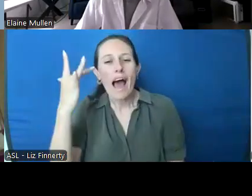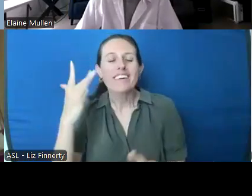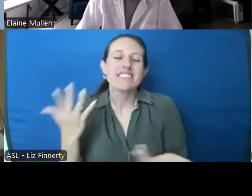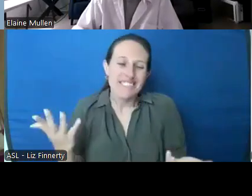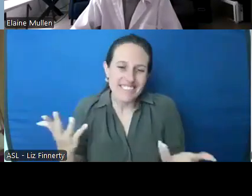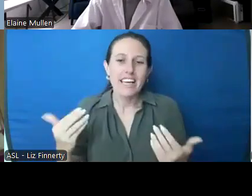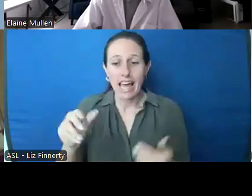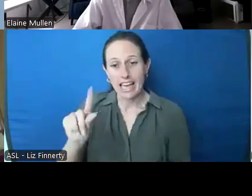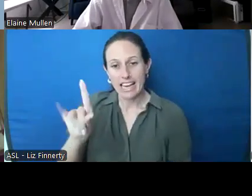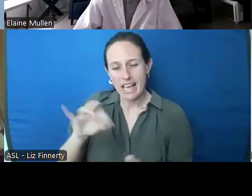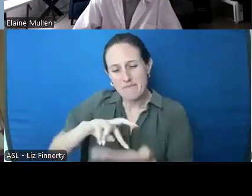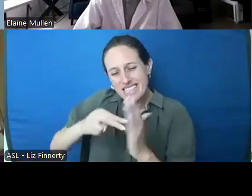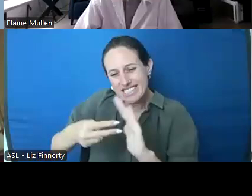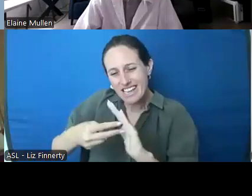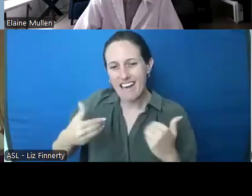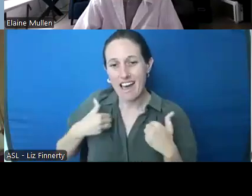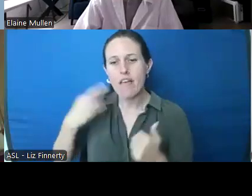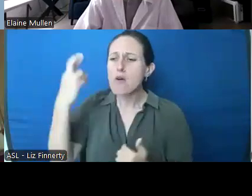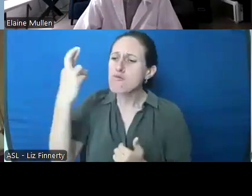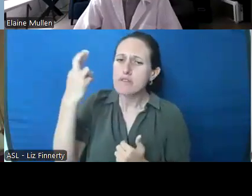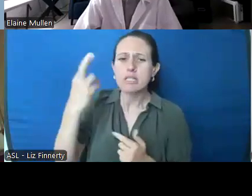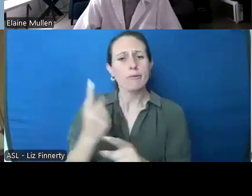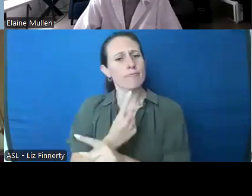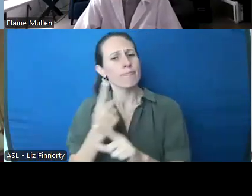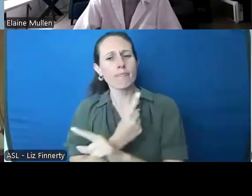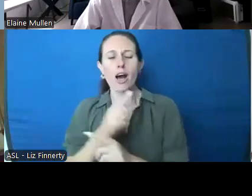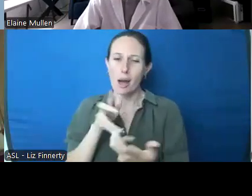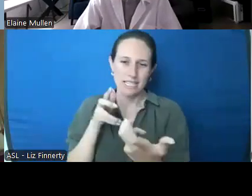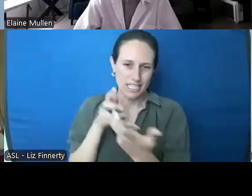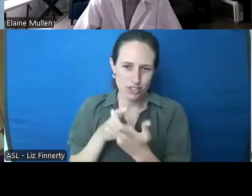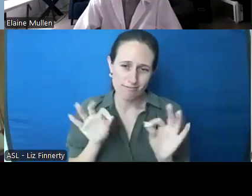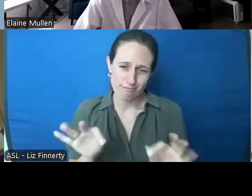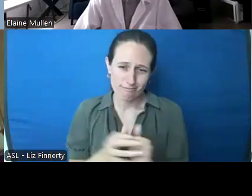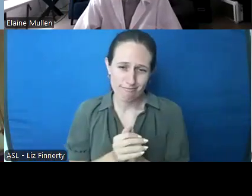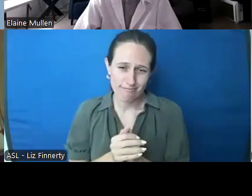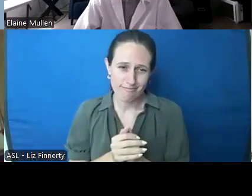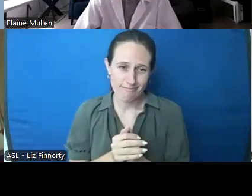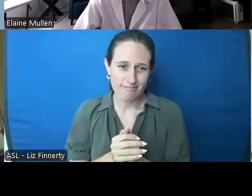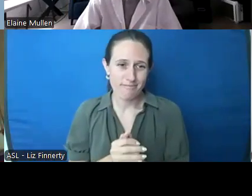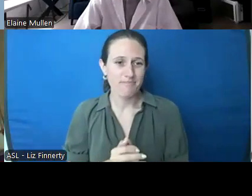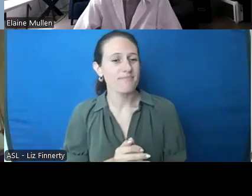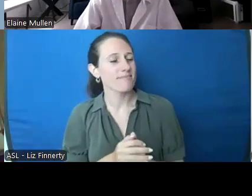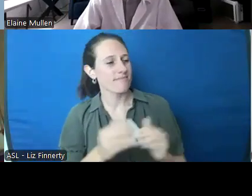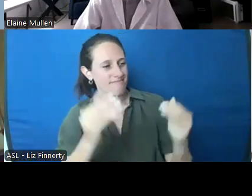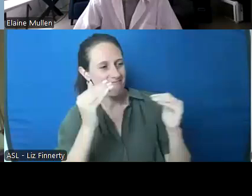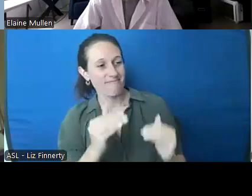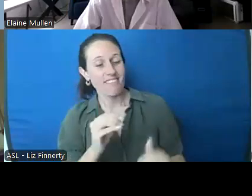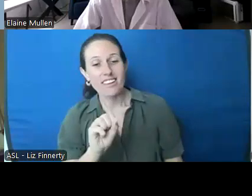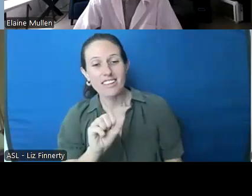you. Sarah: Awesome, congrats, Richard. I'm going through that